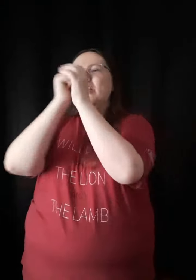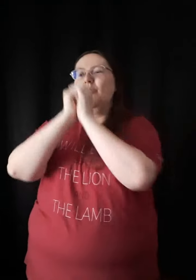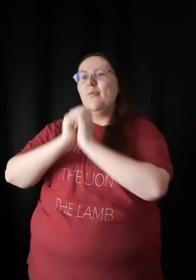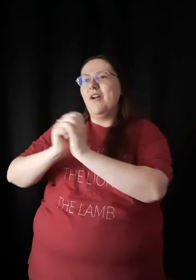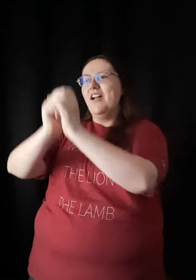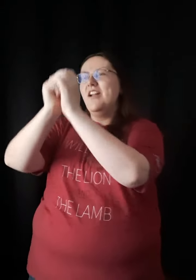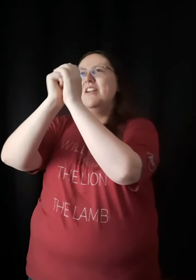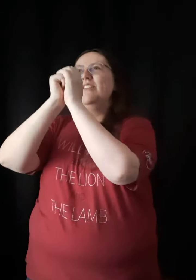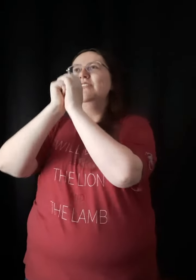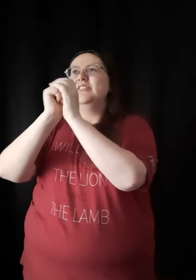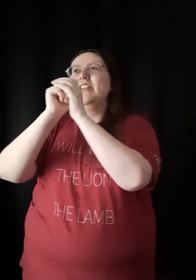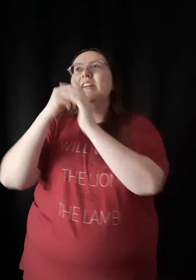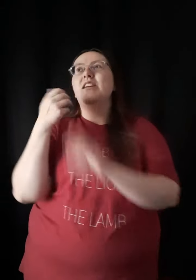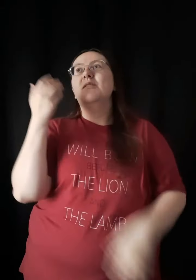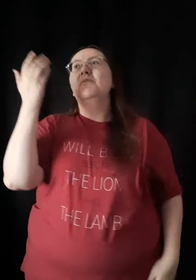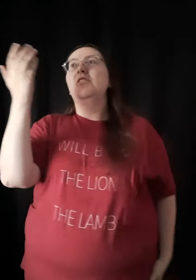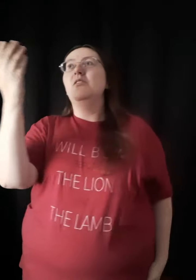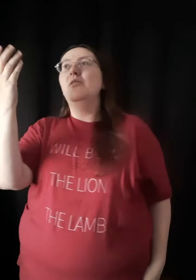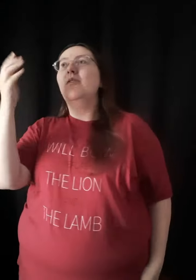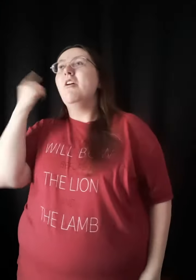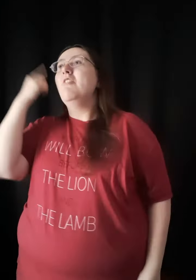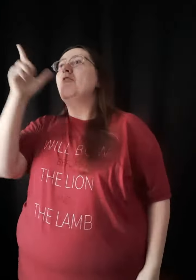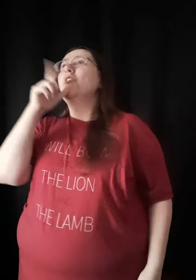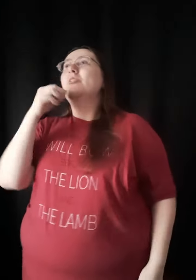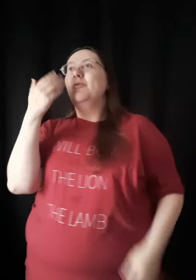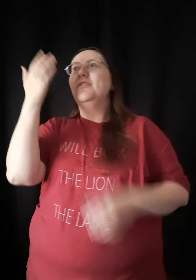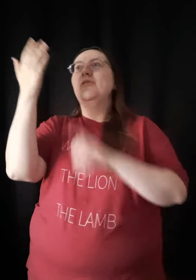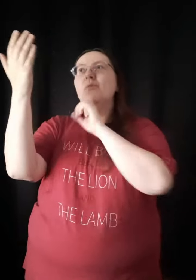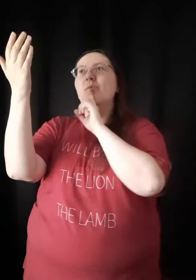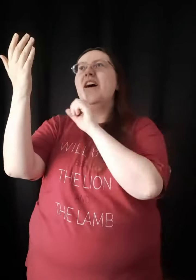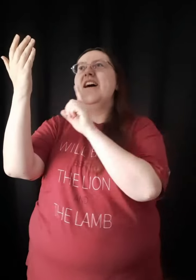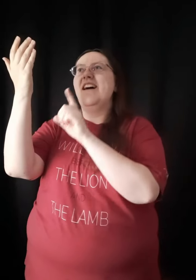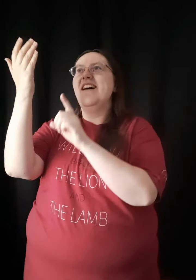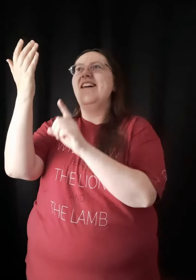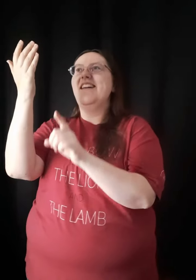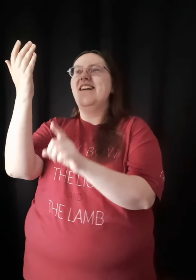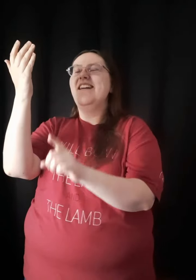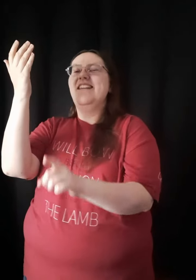We worship you for who you are, yeah, yeah